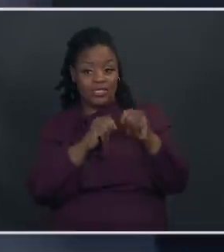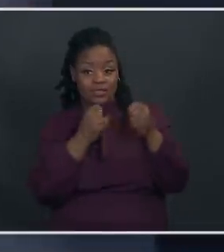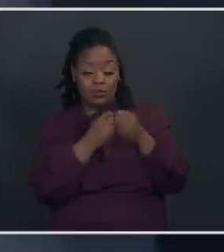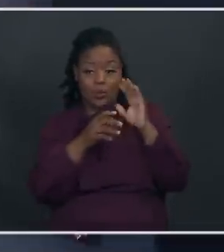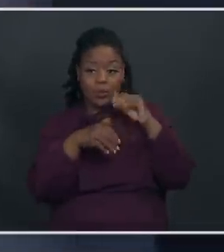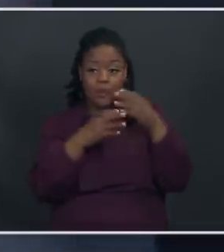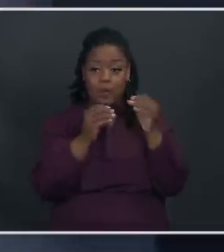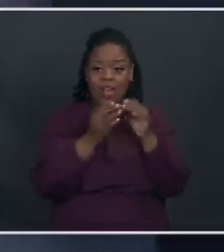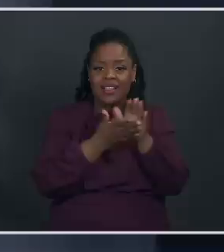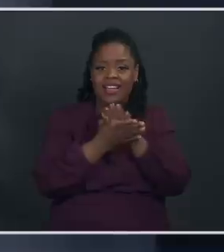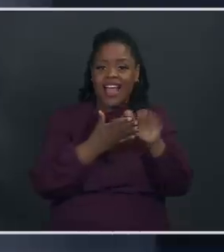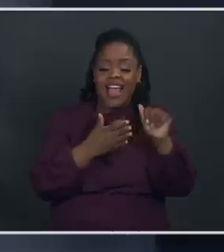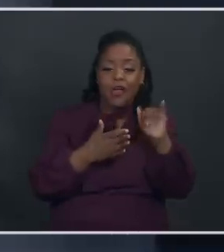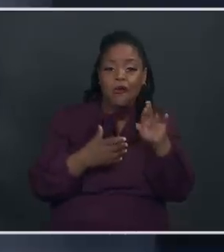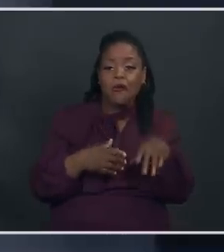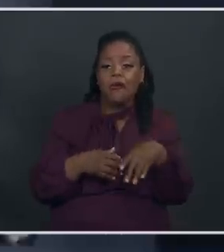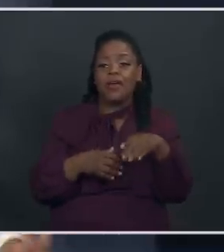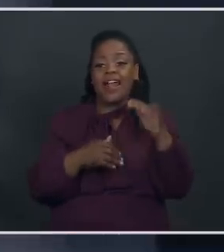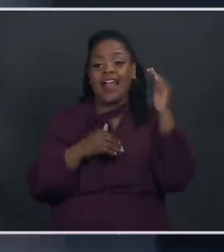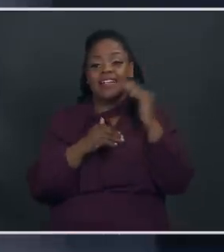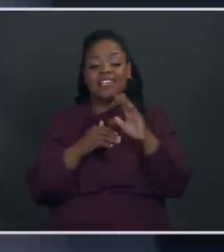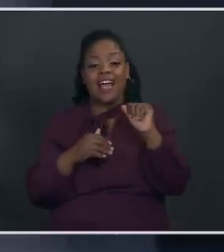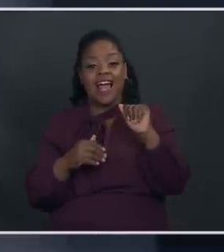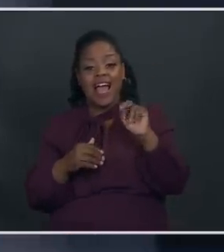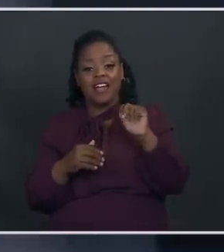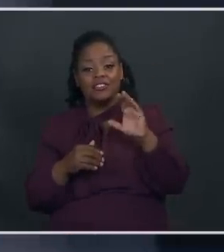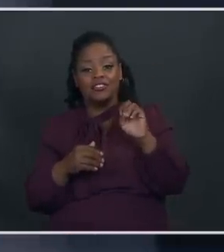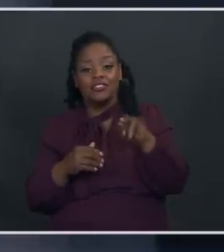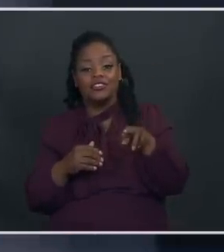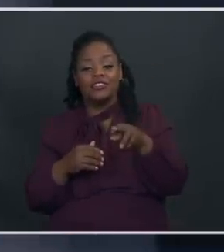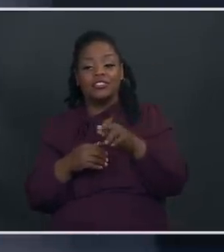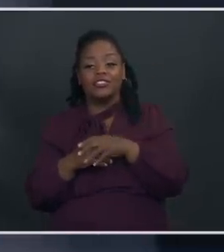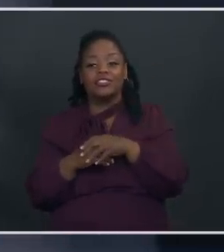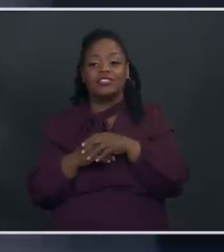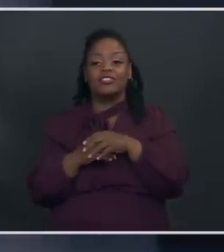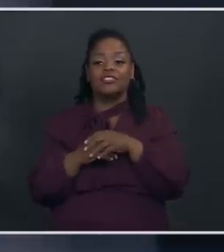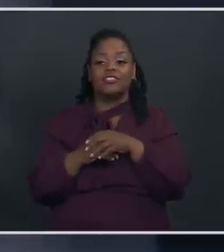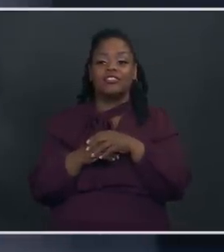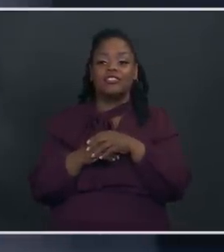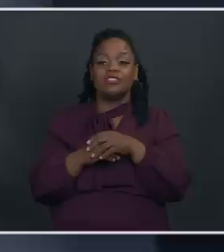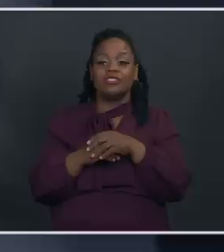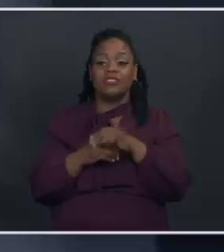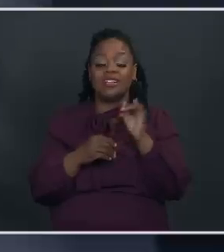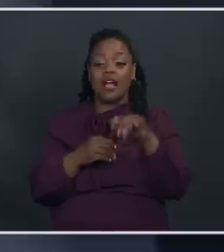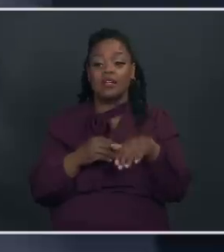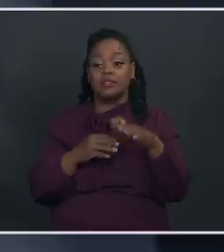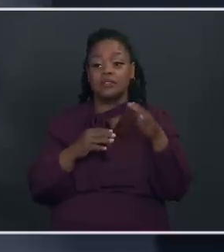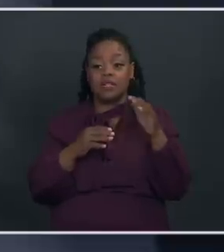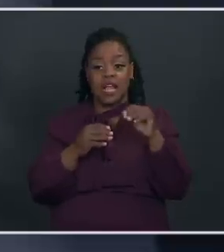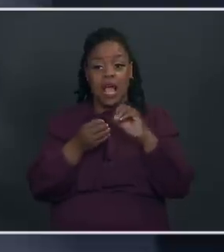The greatest -- the greatest cost in America, the greatest cause of children being hospitalized every summer in the United States --